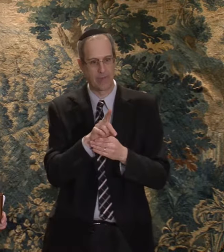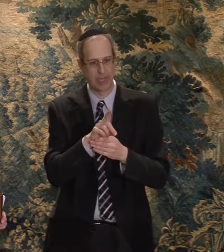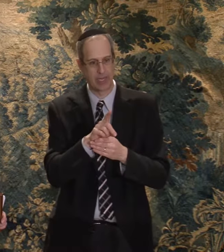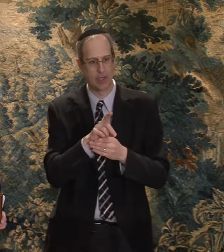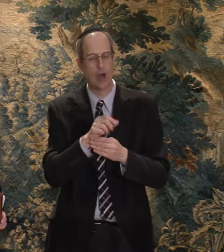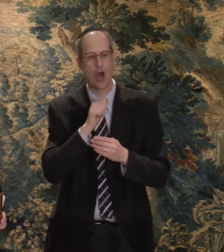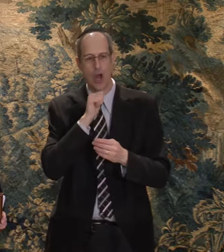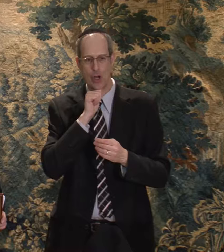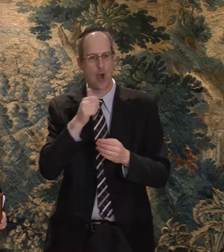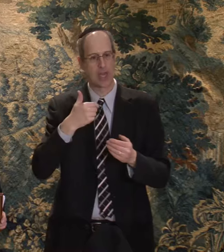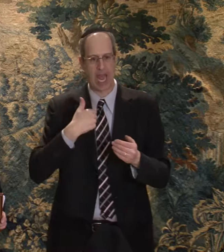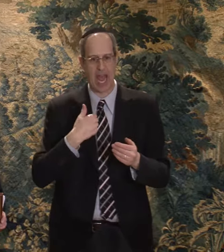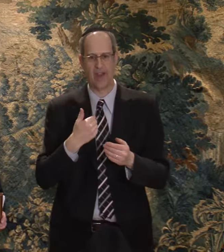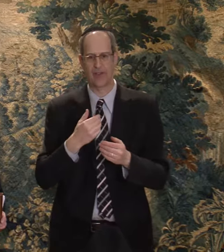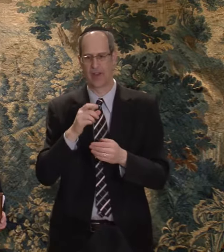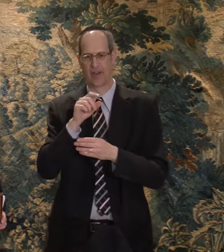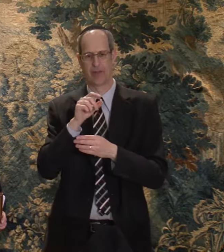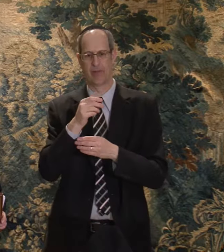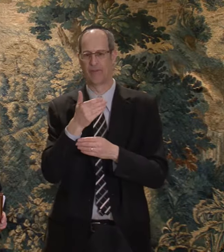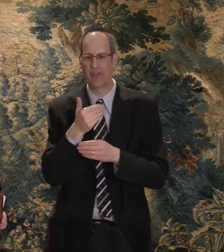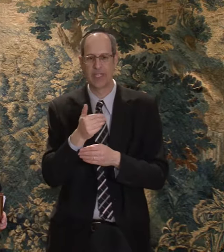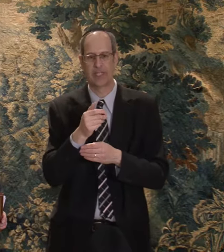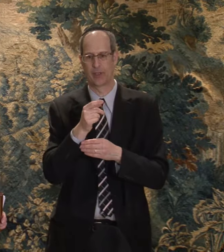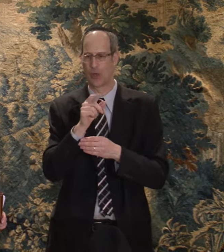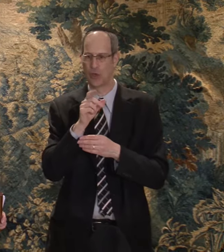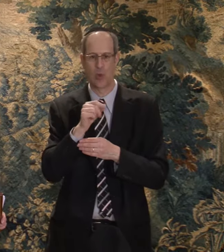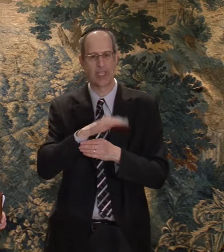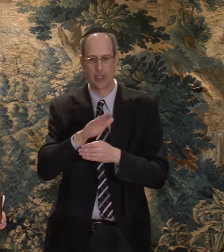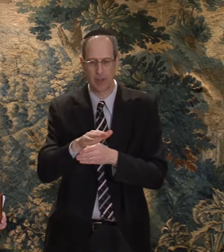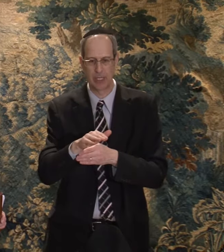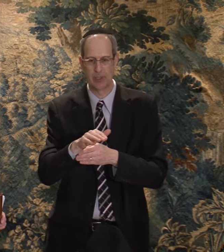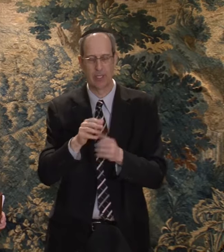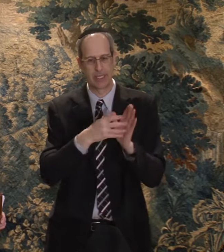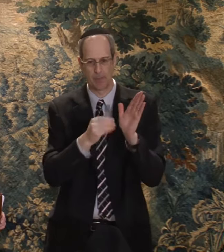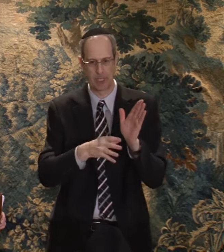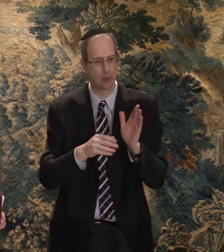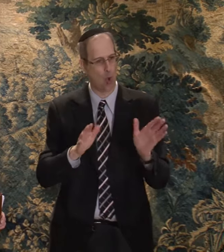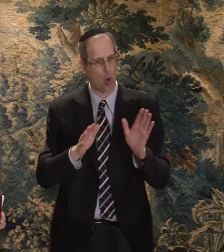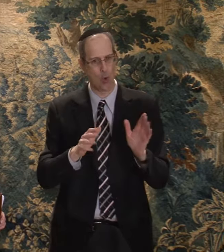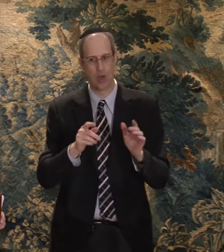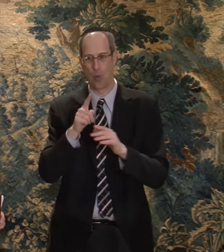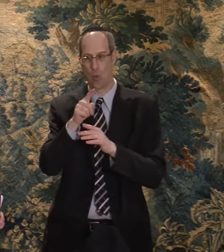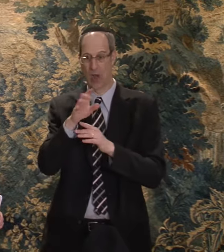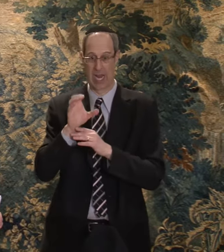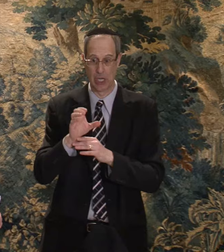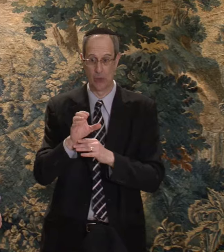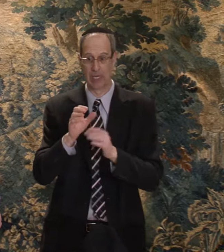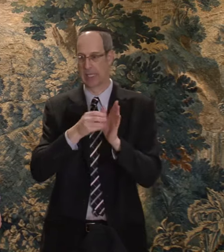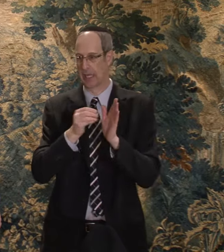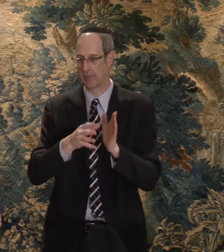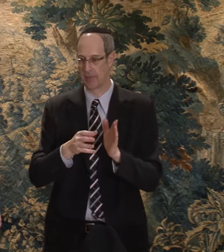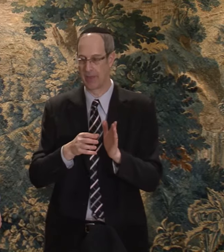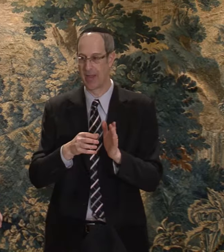they have 15 and 20 time reading but that they have a hundred and twenty tell me them because that's really what's out there that's really what's out there and